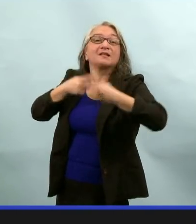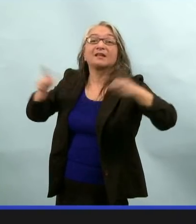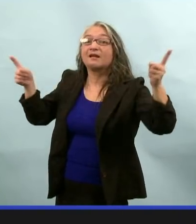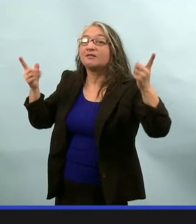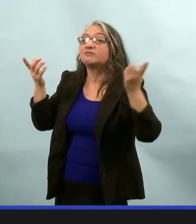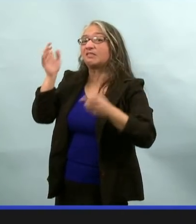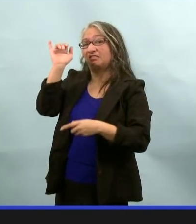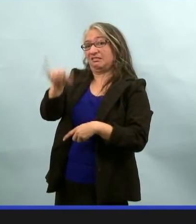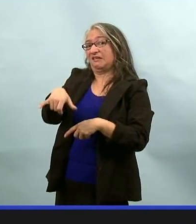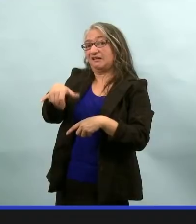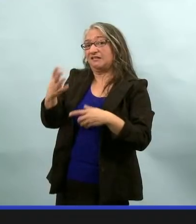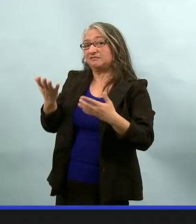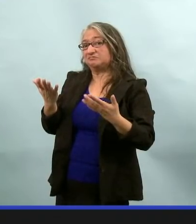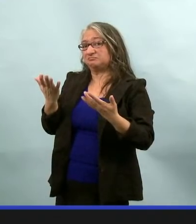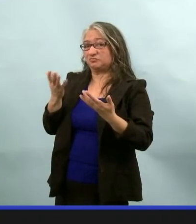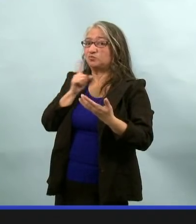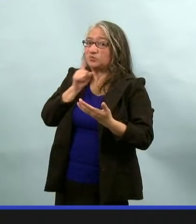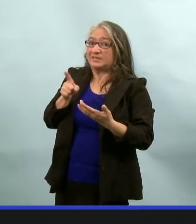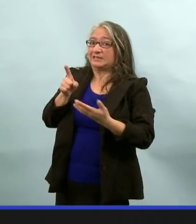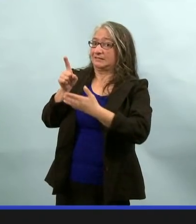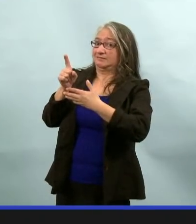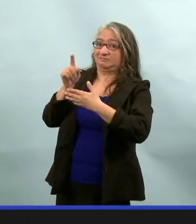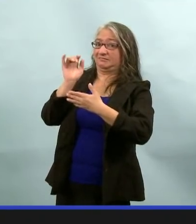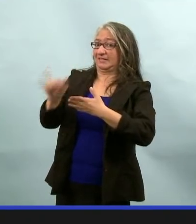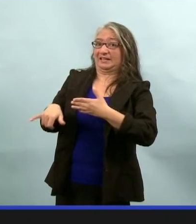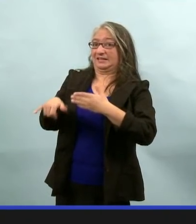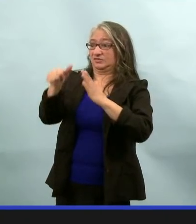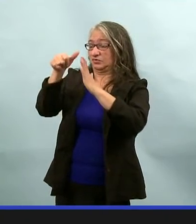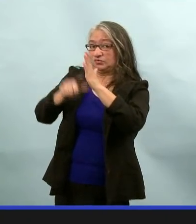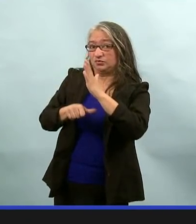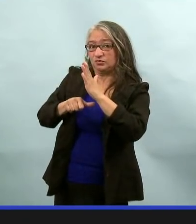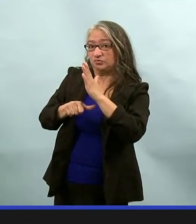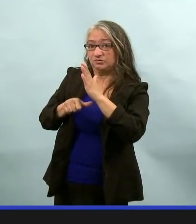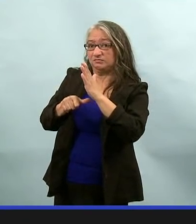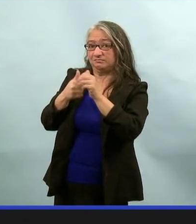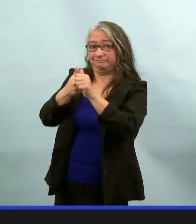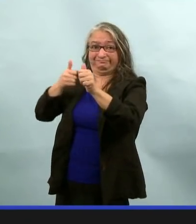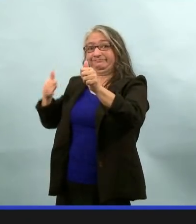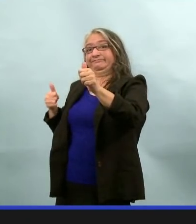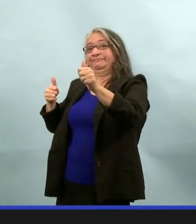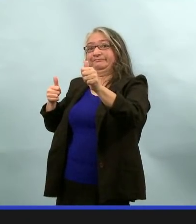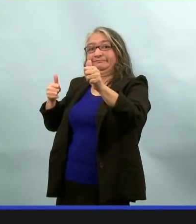now to take care of critical care needs and then try to put services back elsewhere i mean it seems